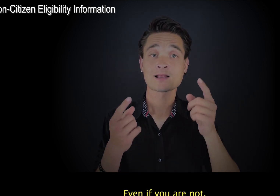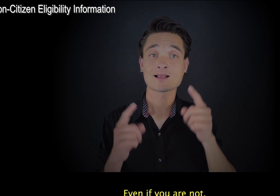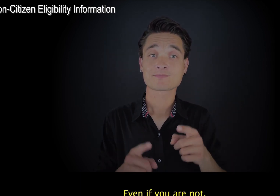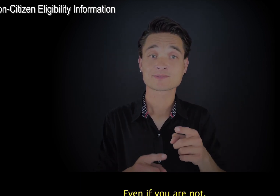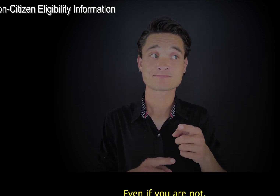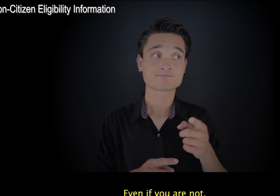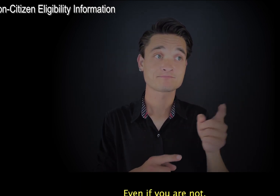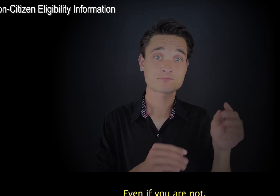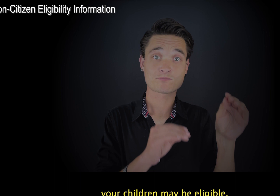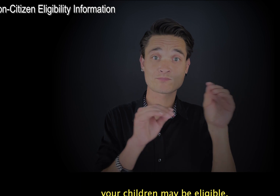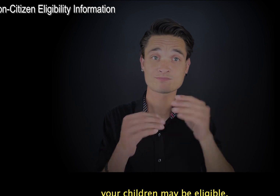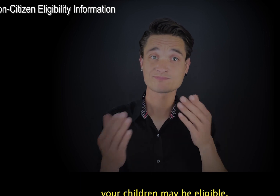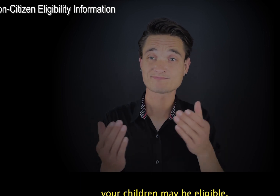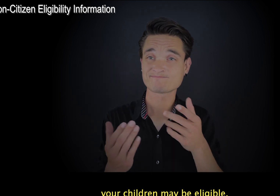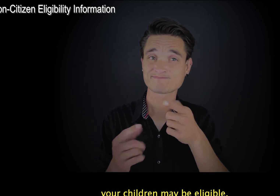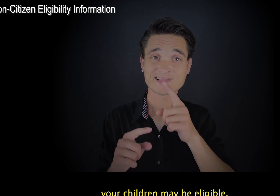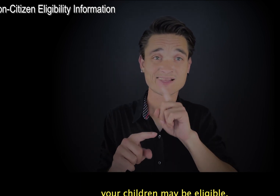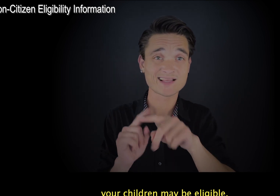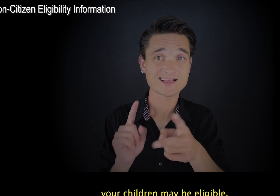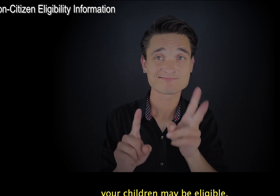Even if you are not, your children may be eligible.